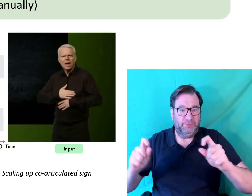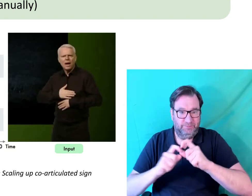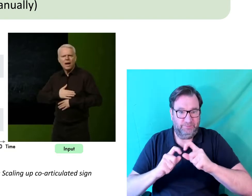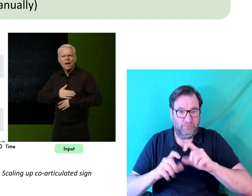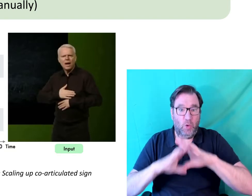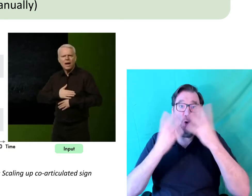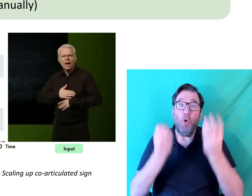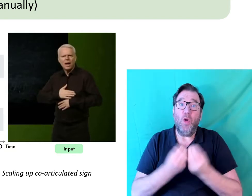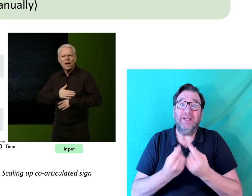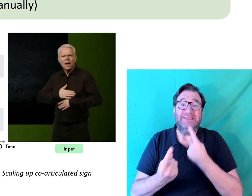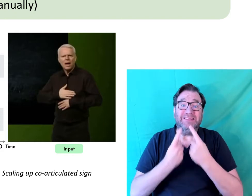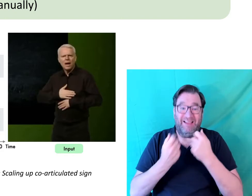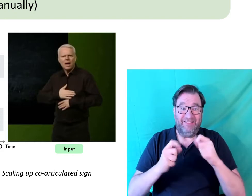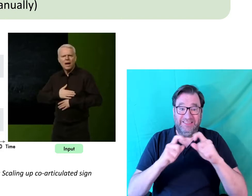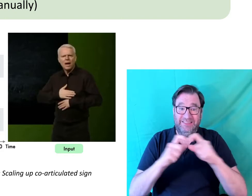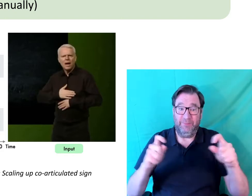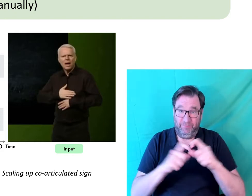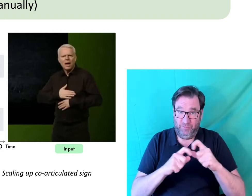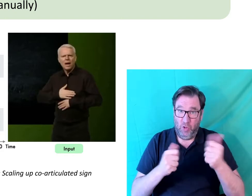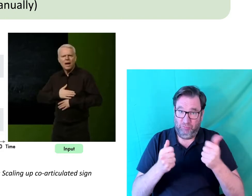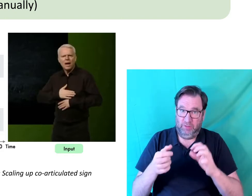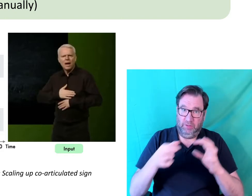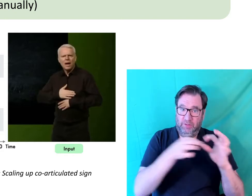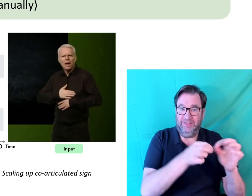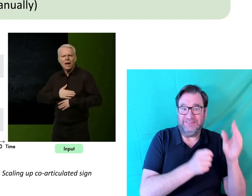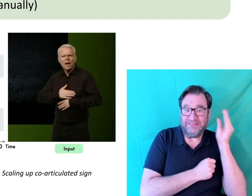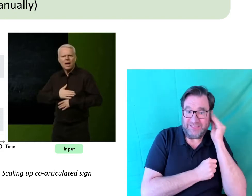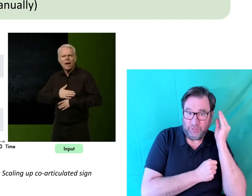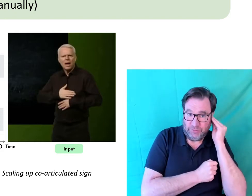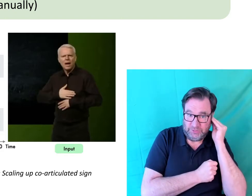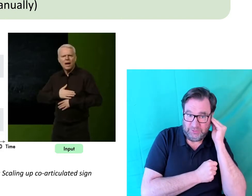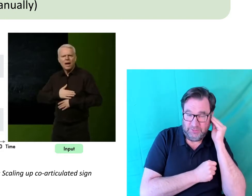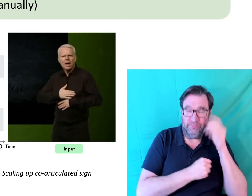In the original data, there are subtitles aligned to the audio, and we have manually